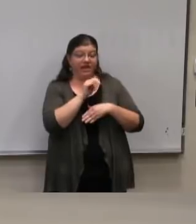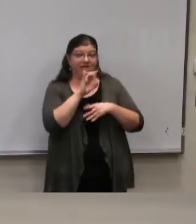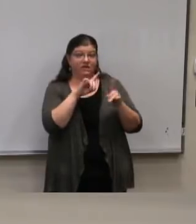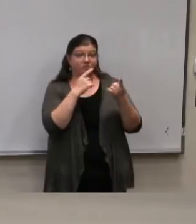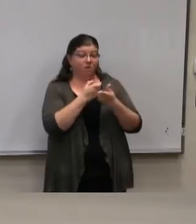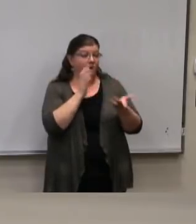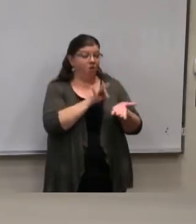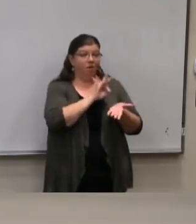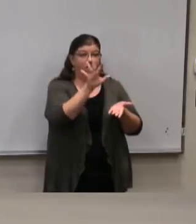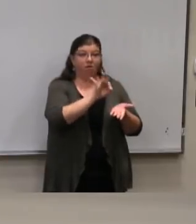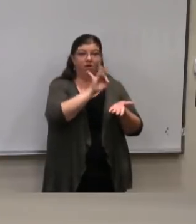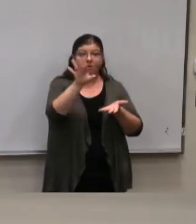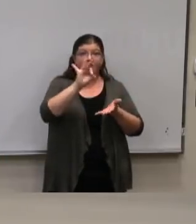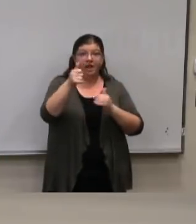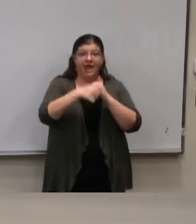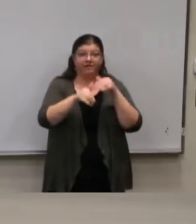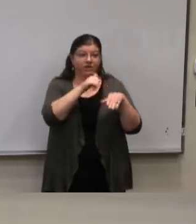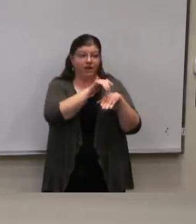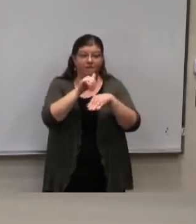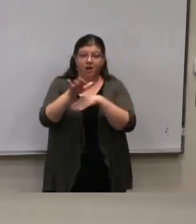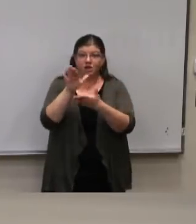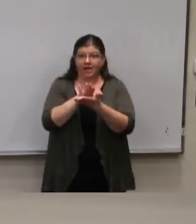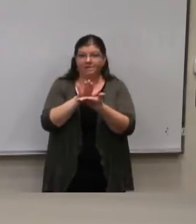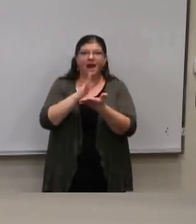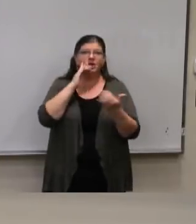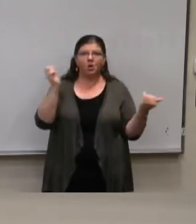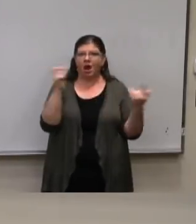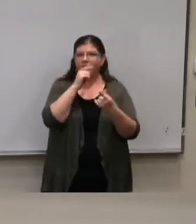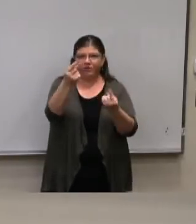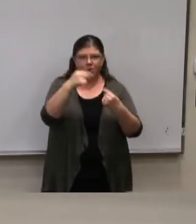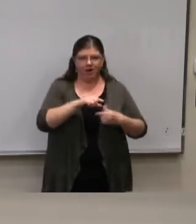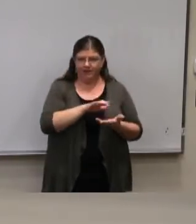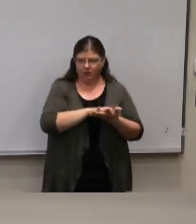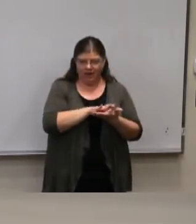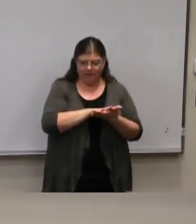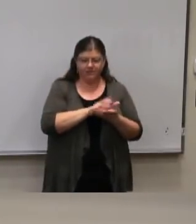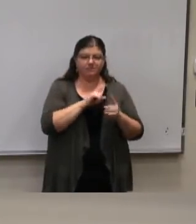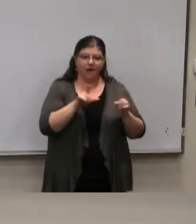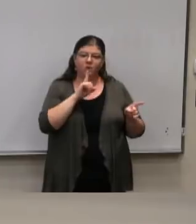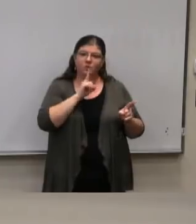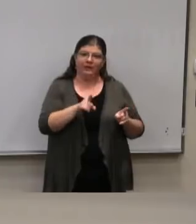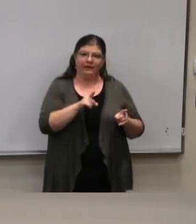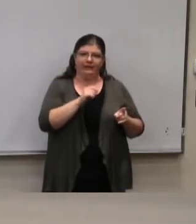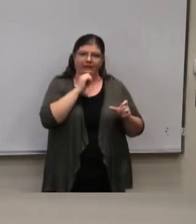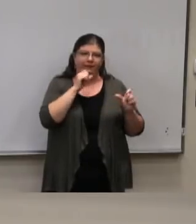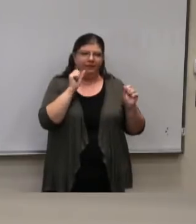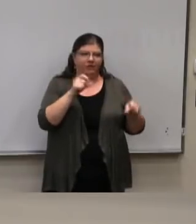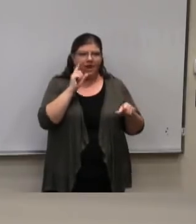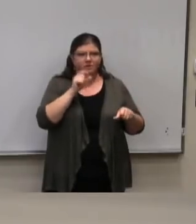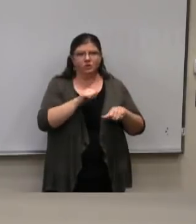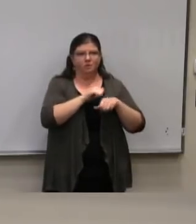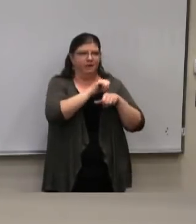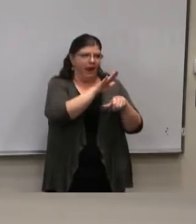into every mailbox on campus. And I know not everybody's on campus, but it really wasn't practical for us to drop these in the mail to you either.